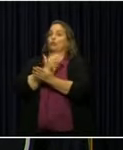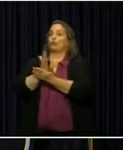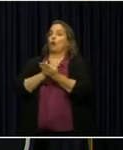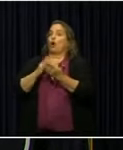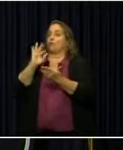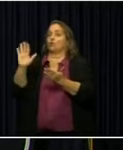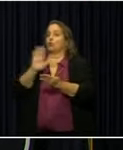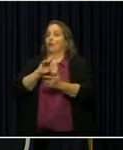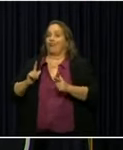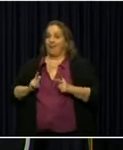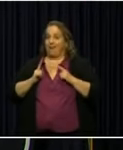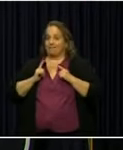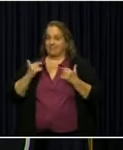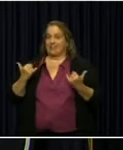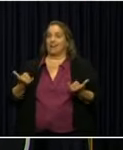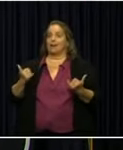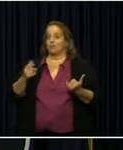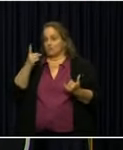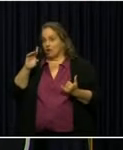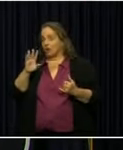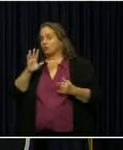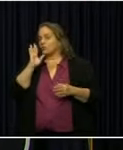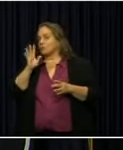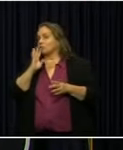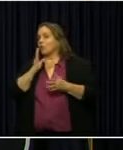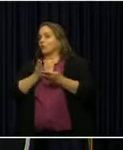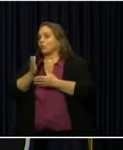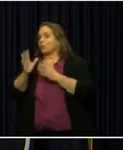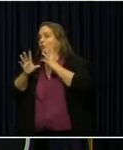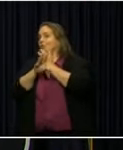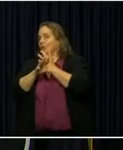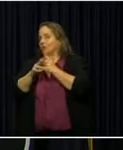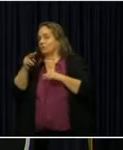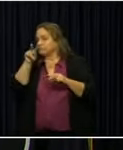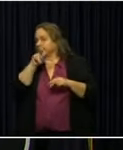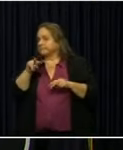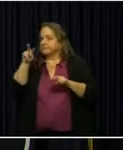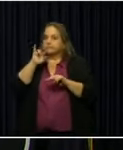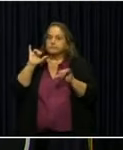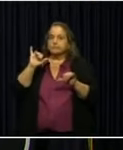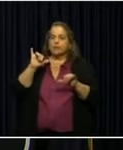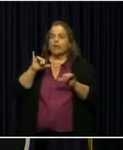IS AND WHAT WE CAN DO IT BECAUSE